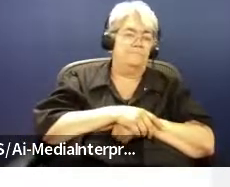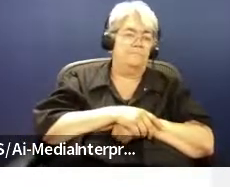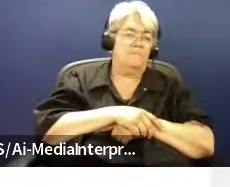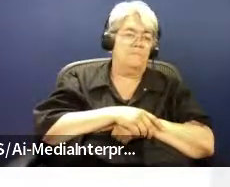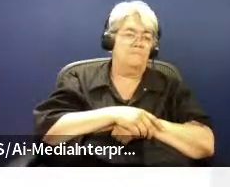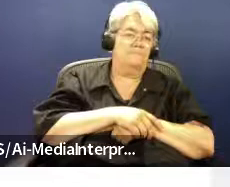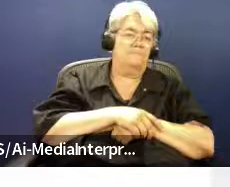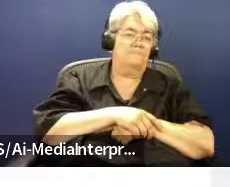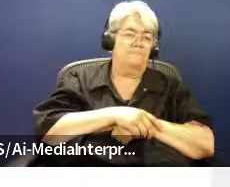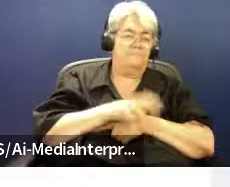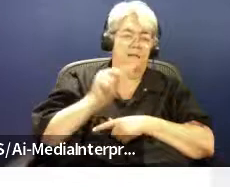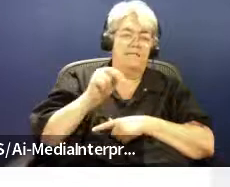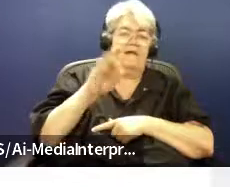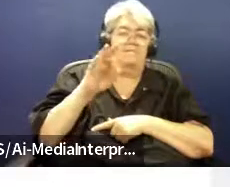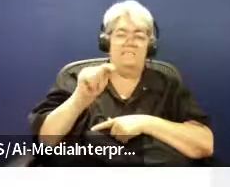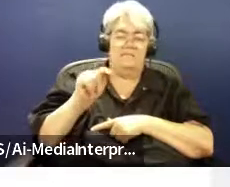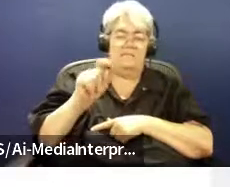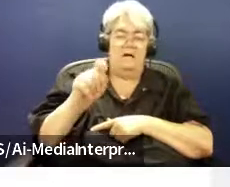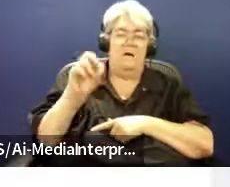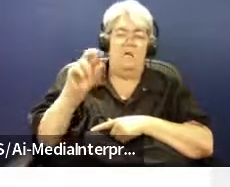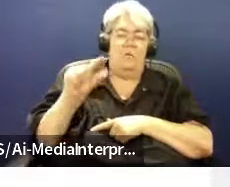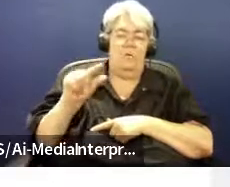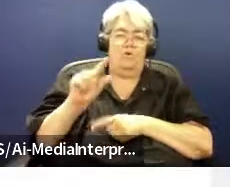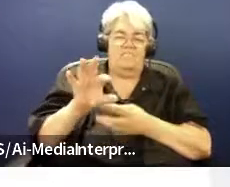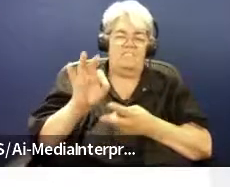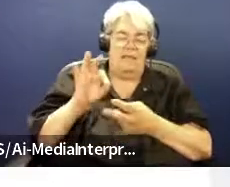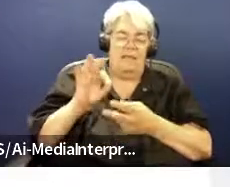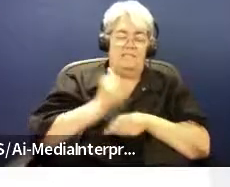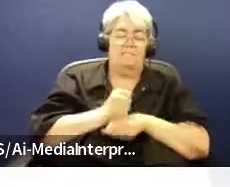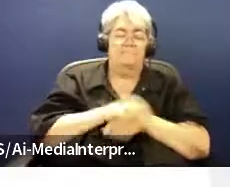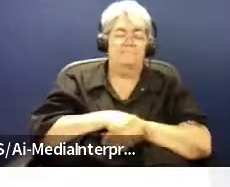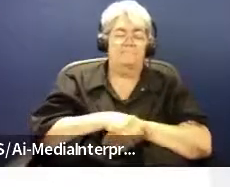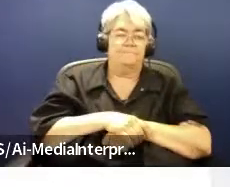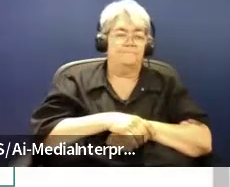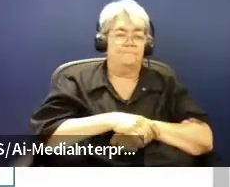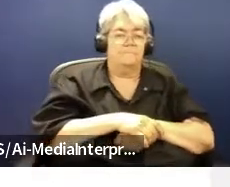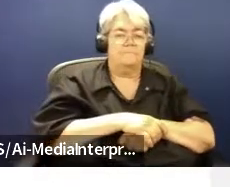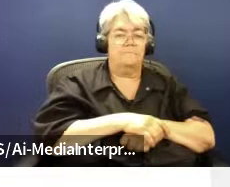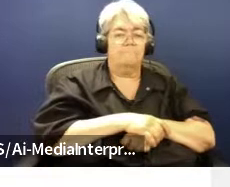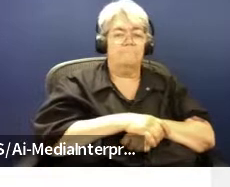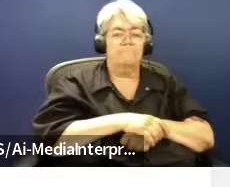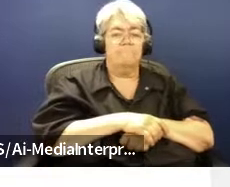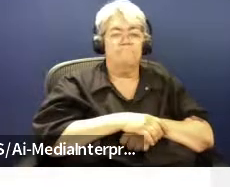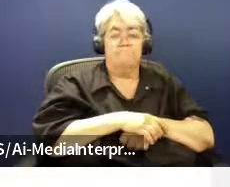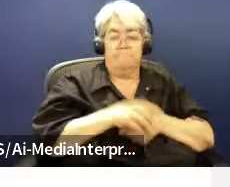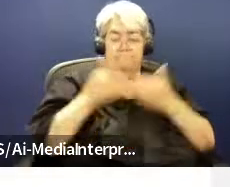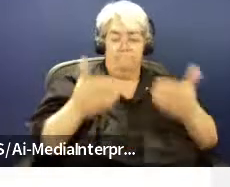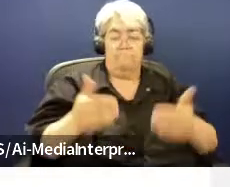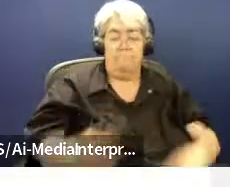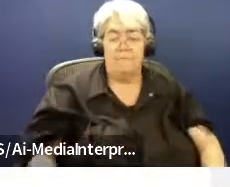and we will go back there. And… NFB.org selected. MATT HACKETT: